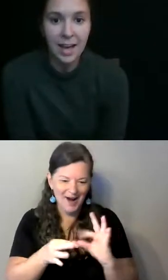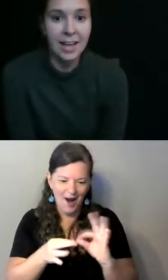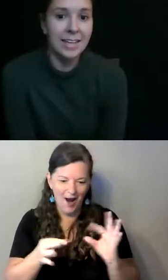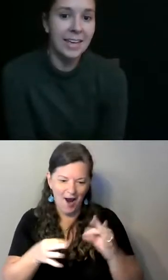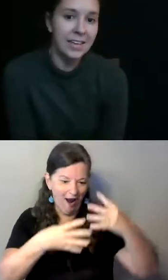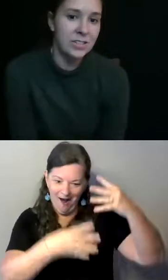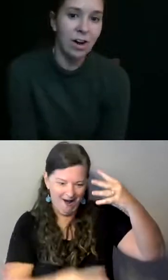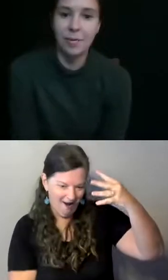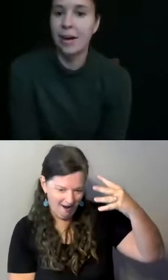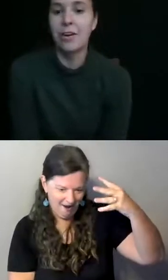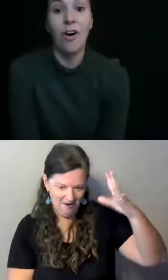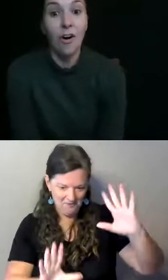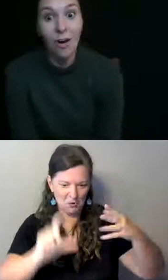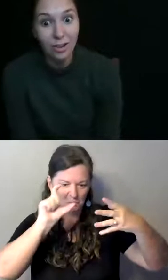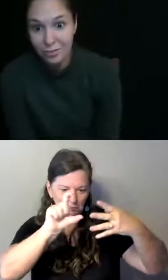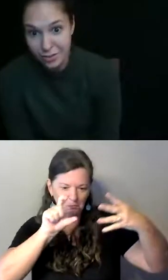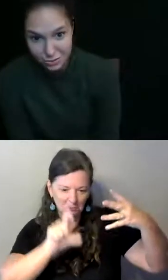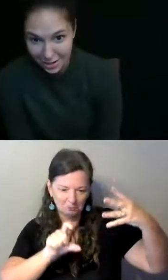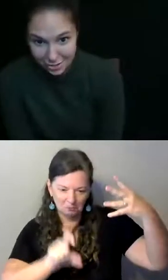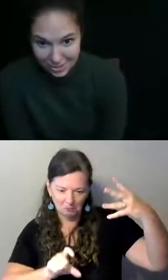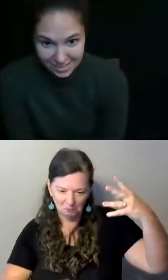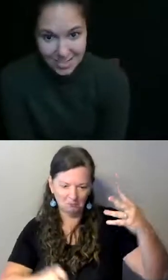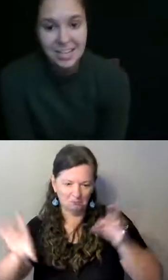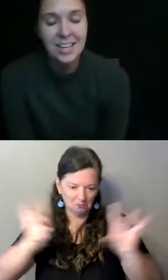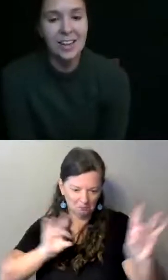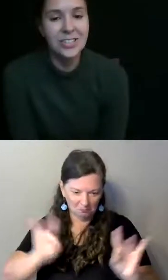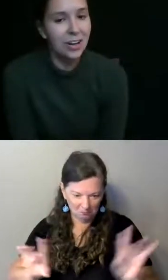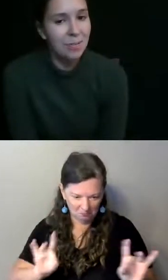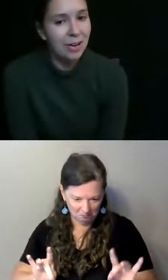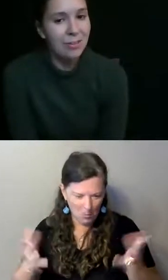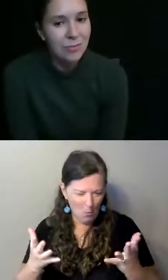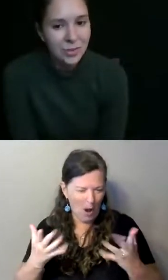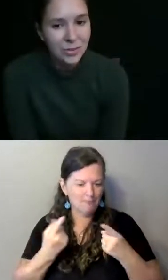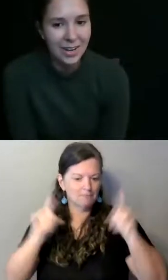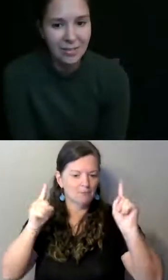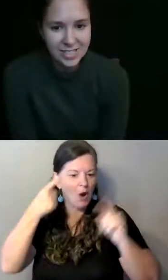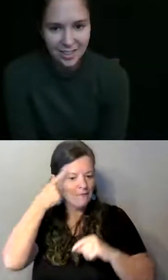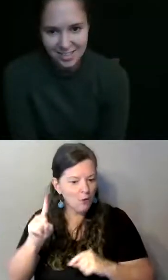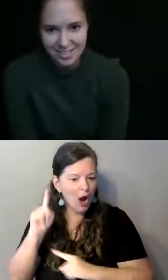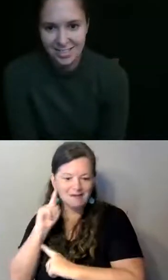I can't talk about all of the strategies. I'll talk about a few that I've selected,